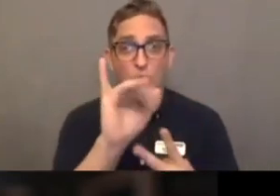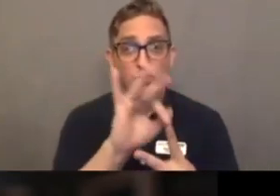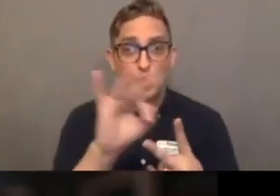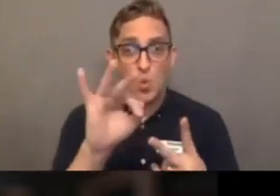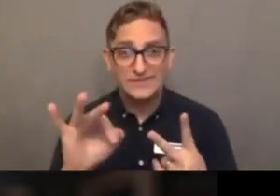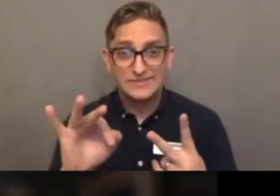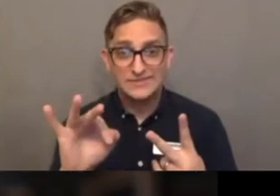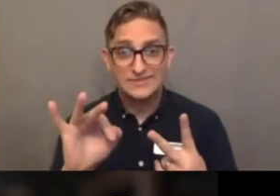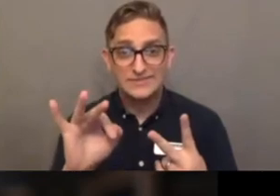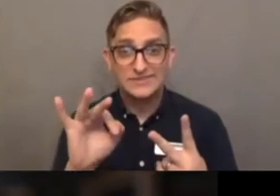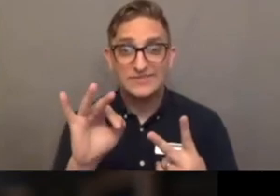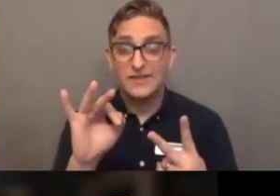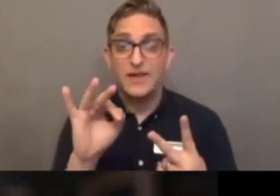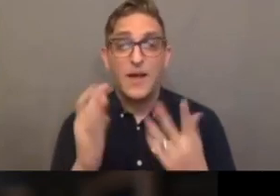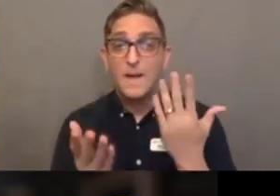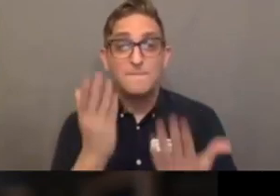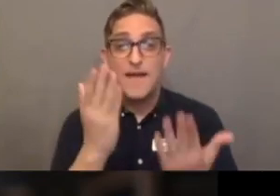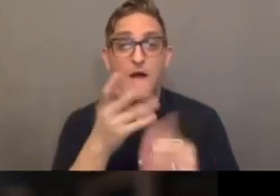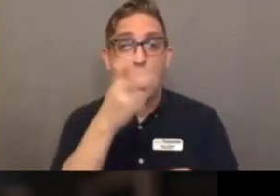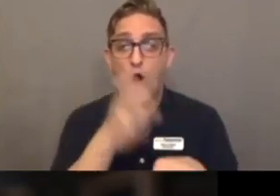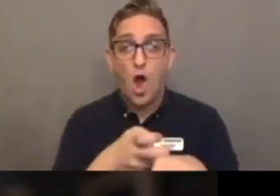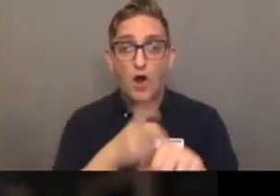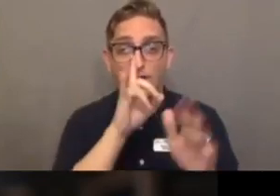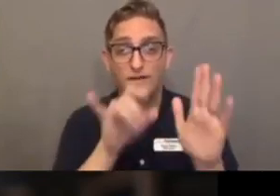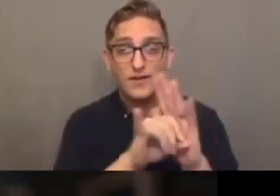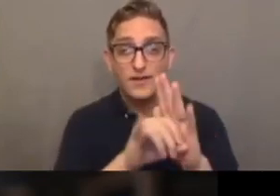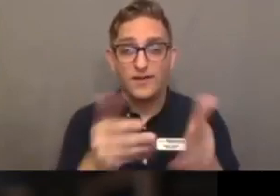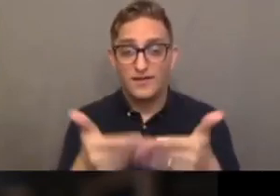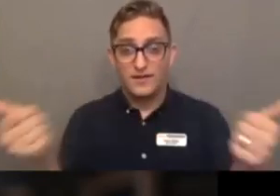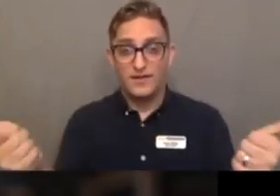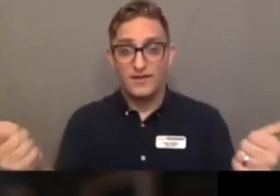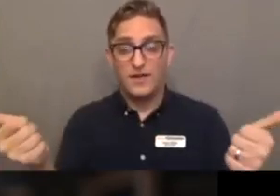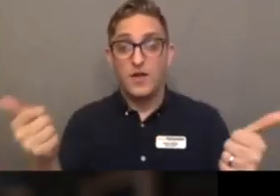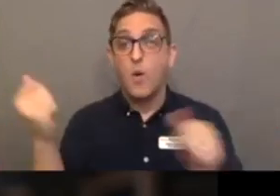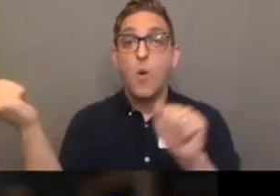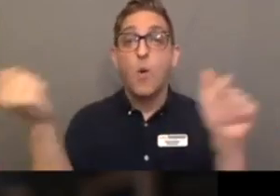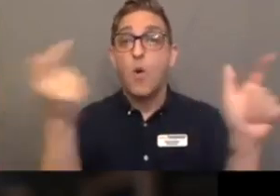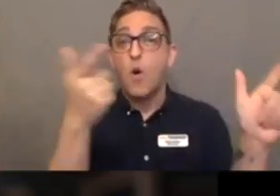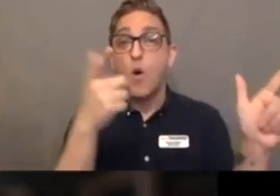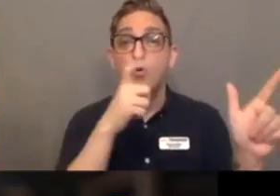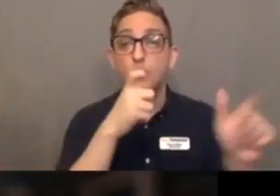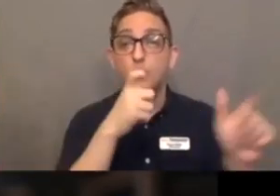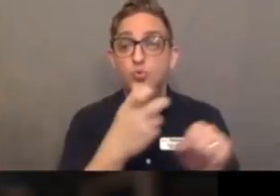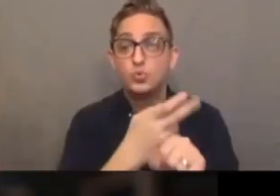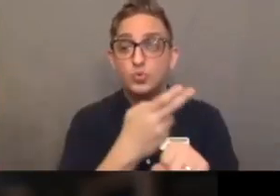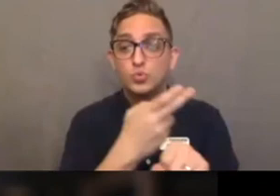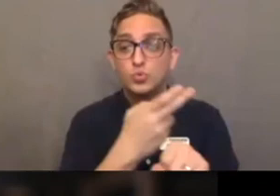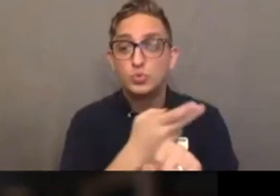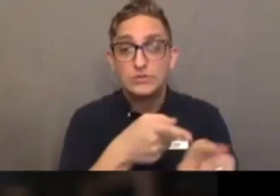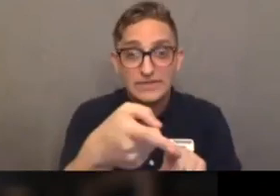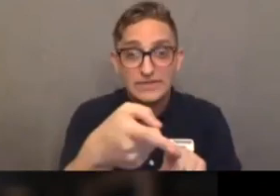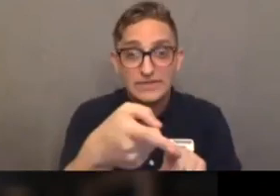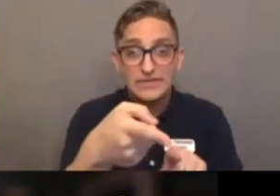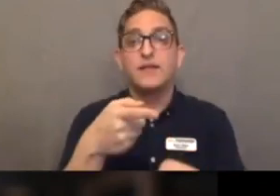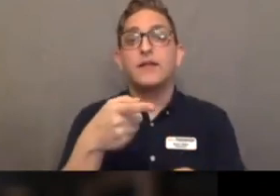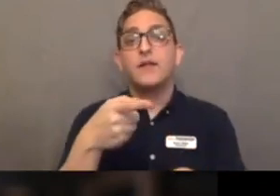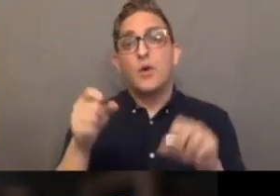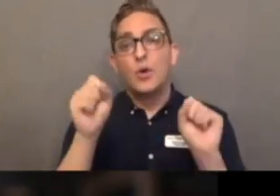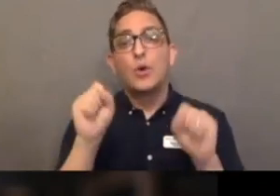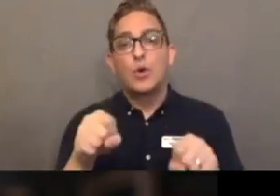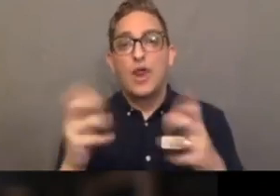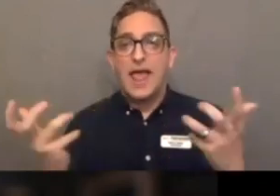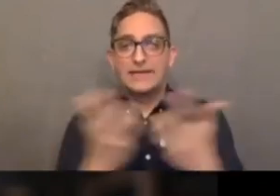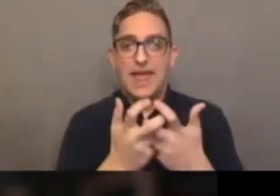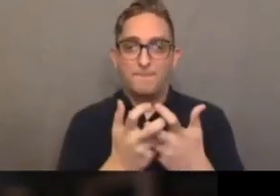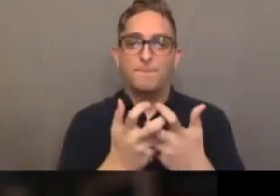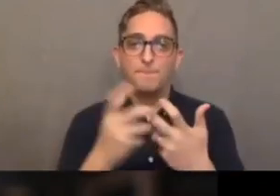they may not be distinguishable to everybody who is using this. And could adapt for that.